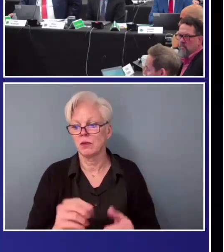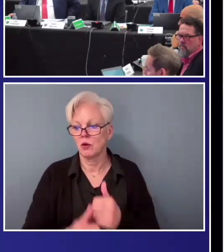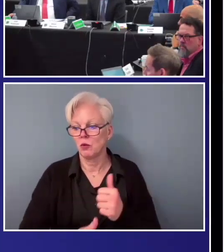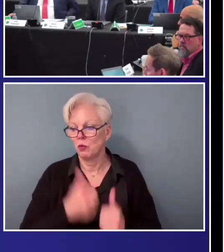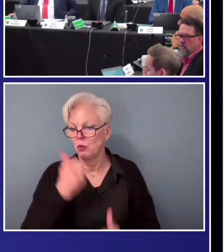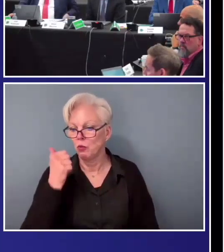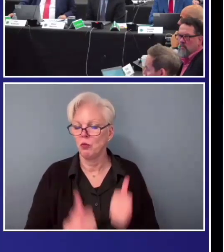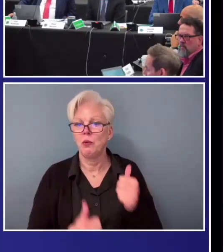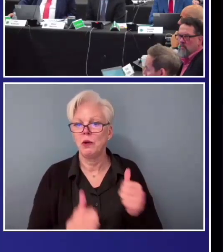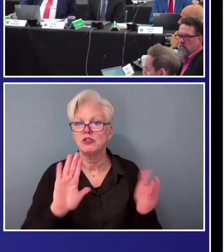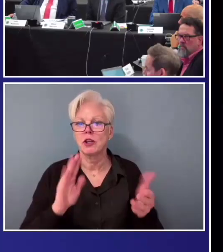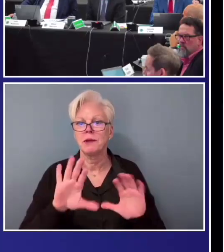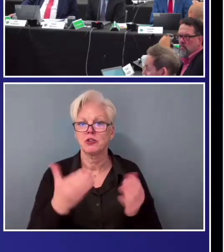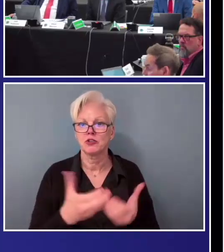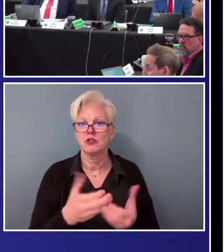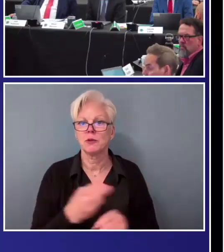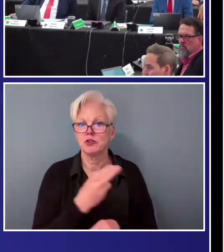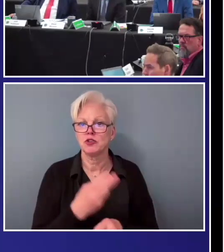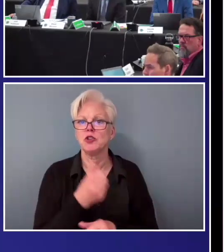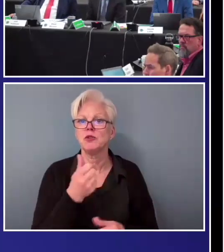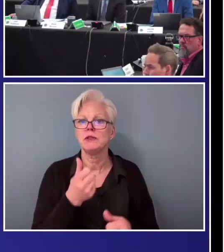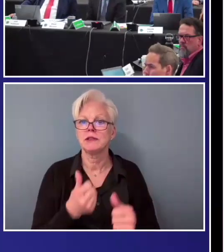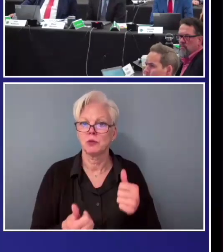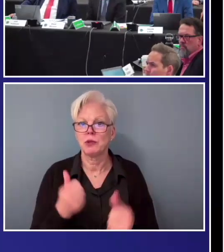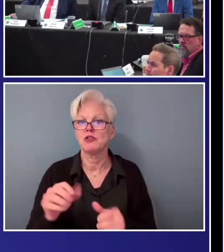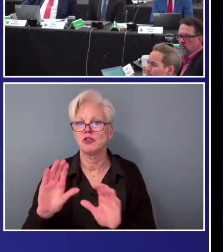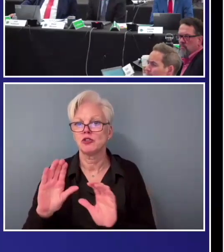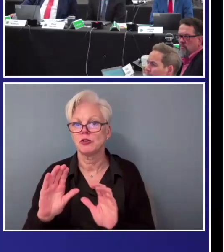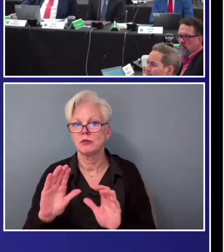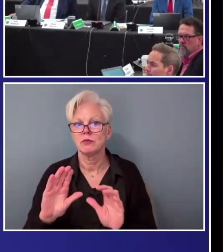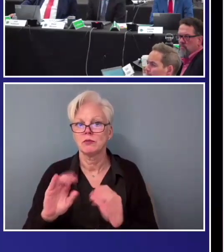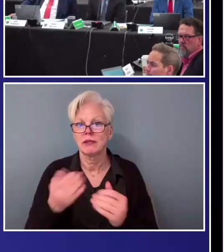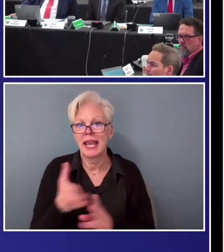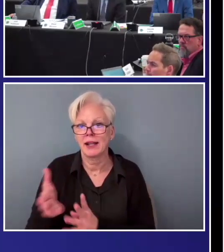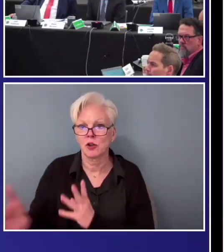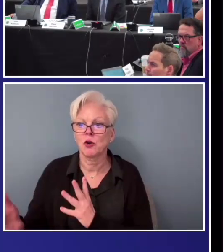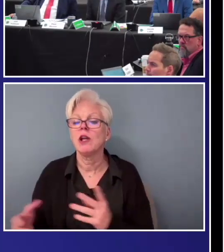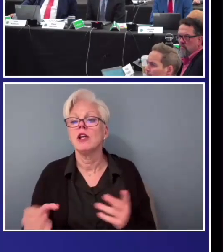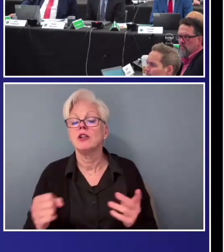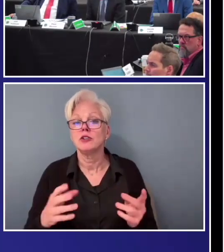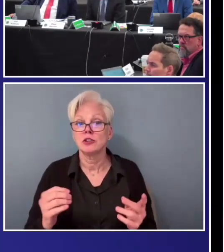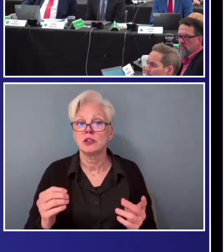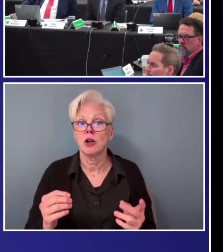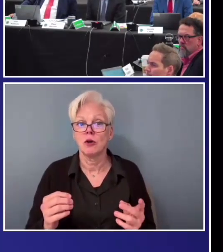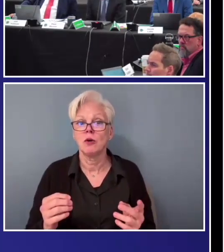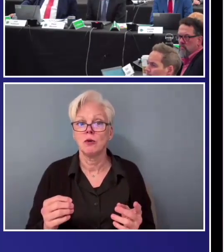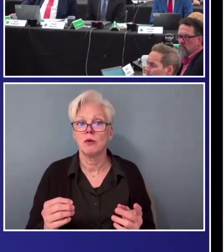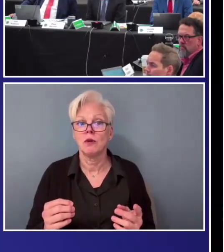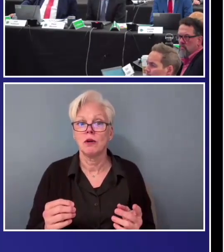which comparison group is used in which category. That presentation is going to be the simple version of how, of how to understand this.